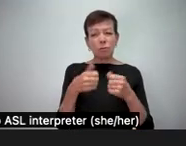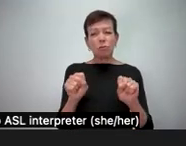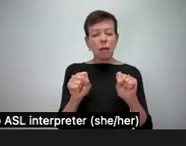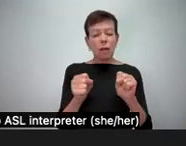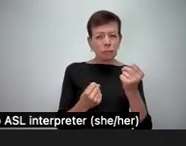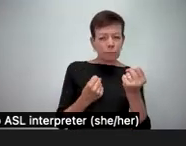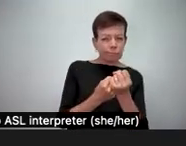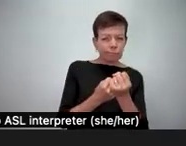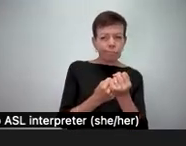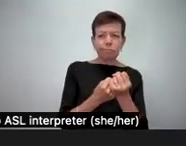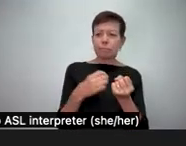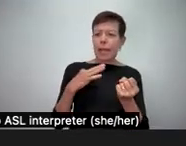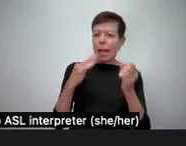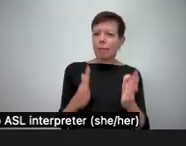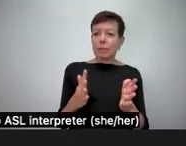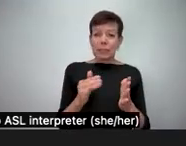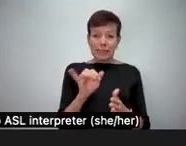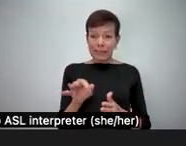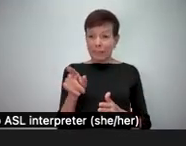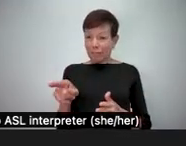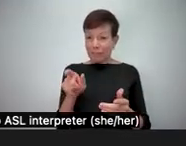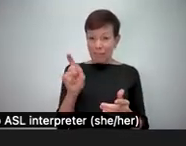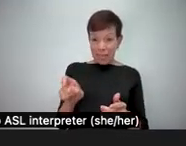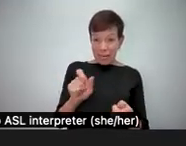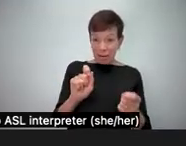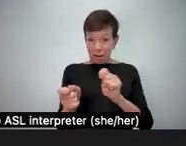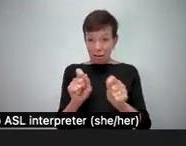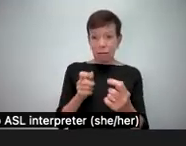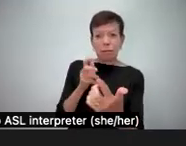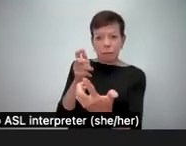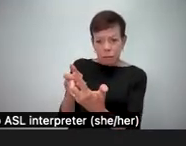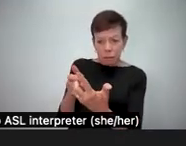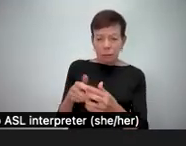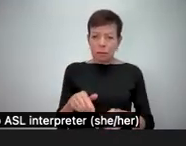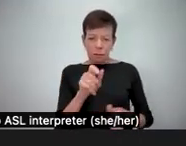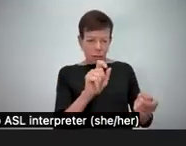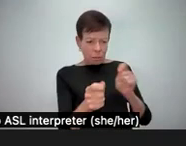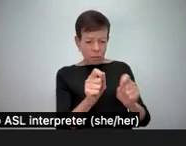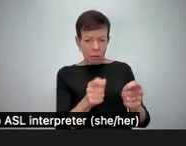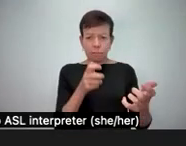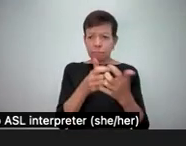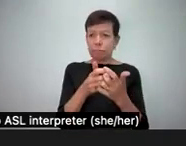one-size-fits-one way. So, this means that if you are experiencing barriers or if there's something